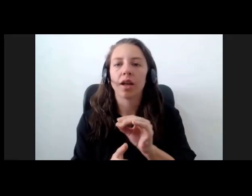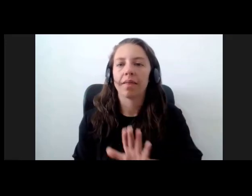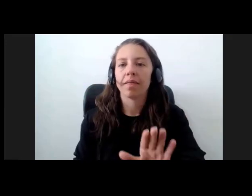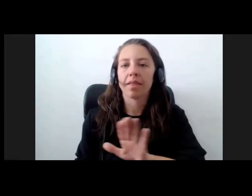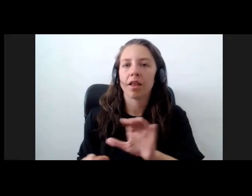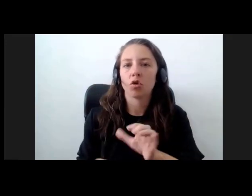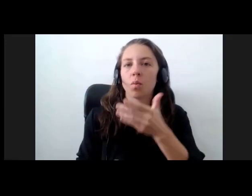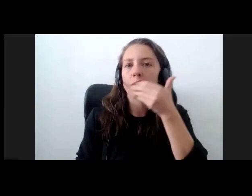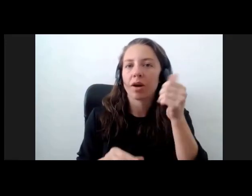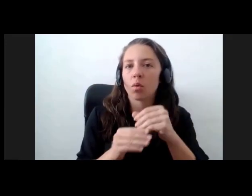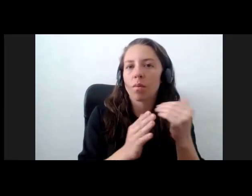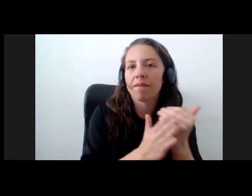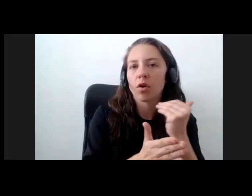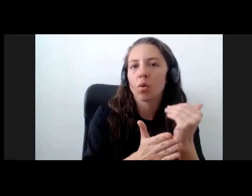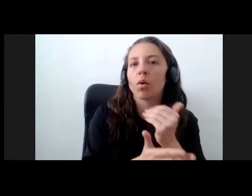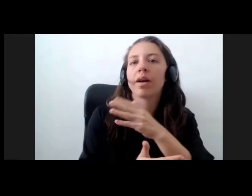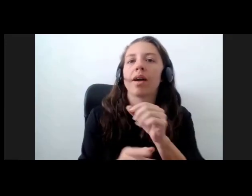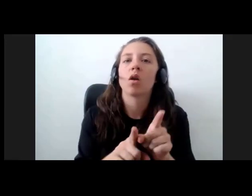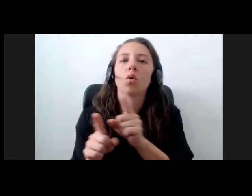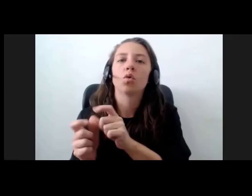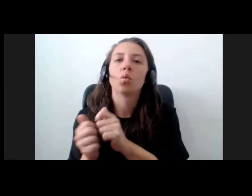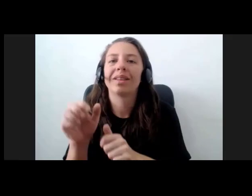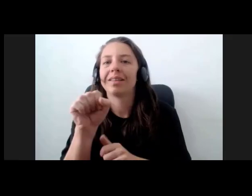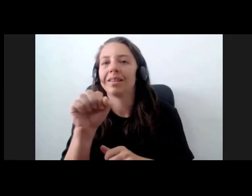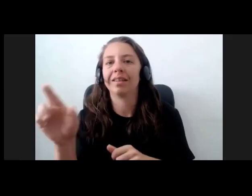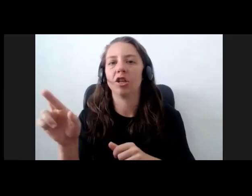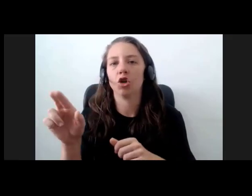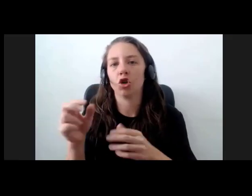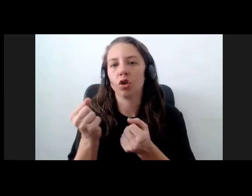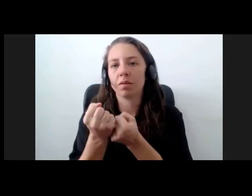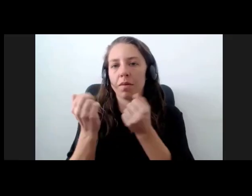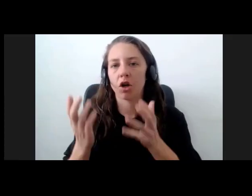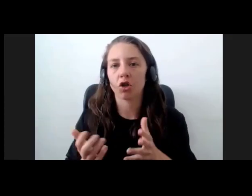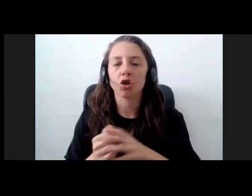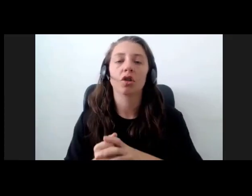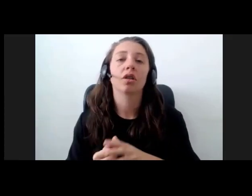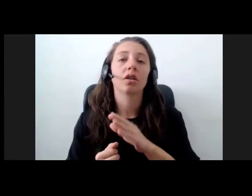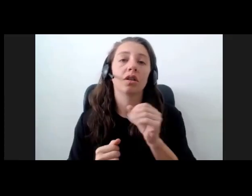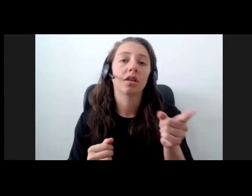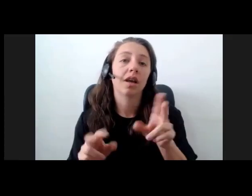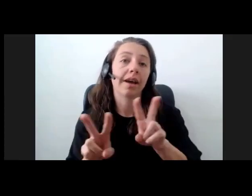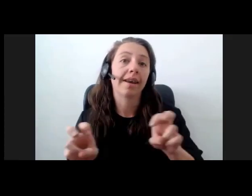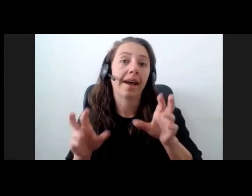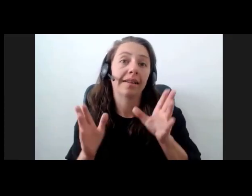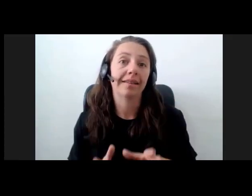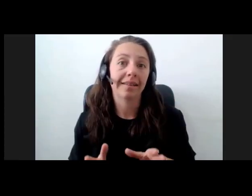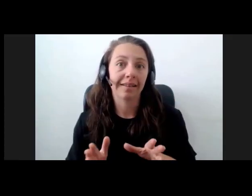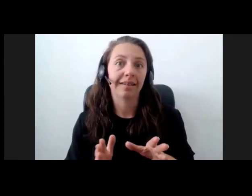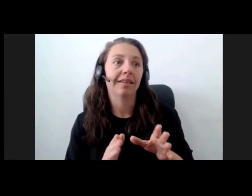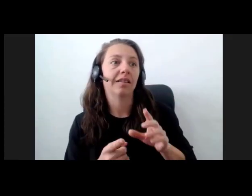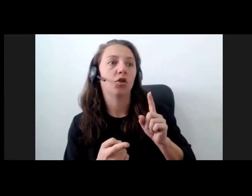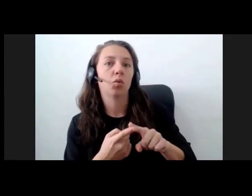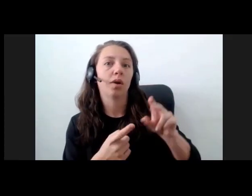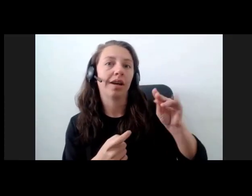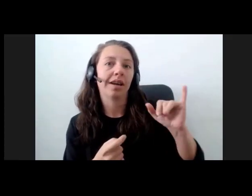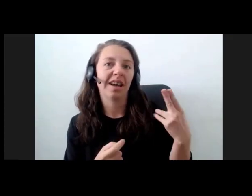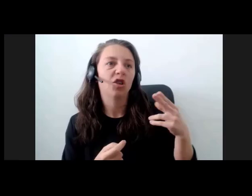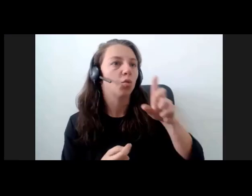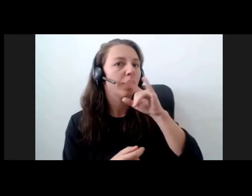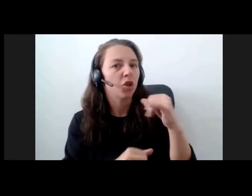as do those with senior sponsors. An analysis of comments to the NIH showed strong concern about bias that favors those well-funded